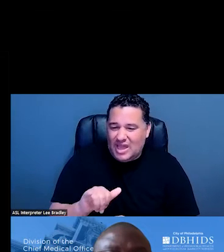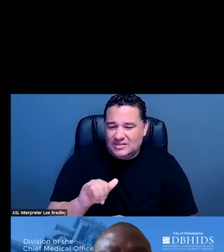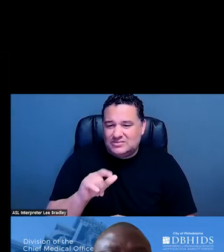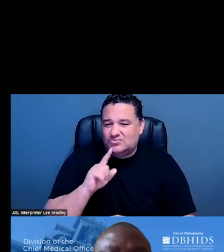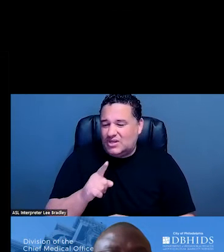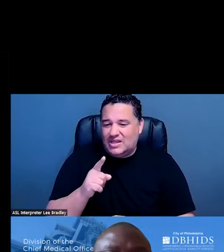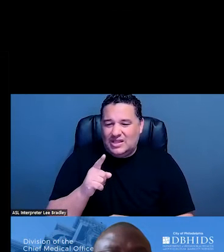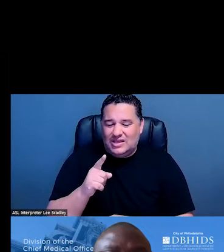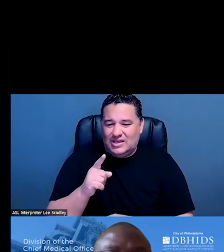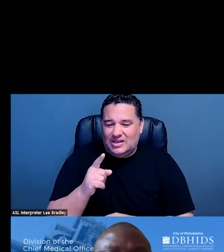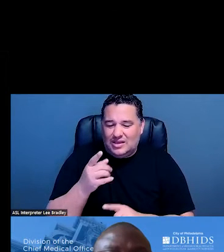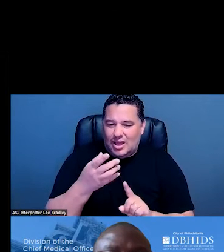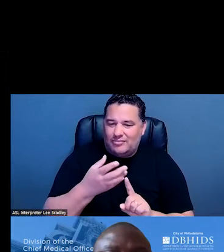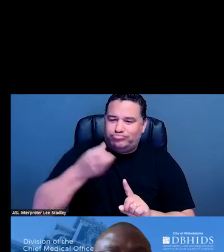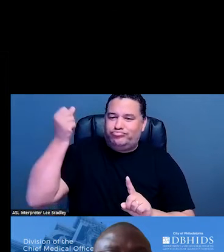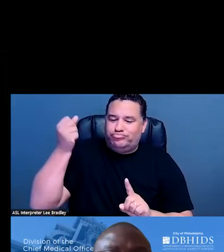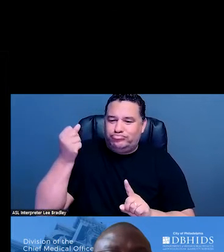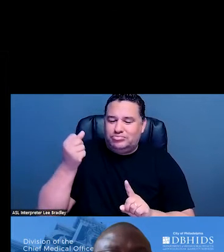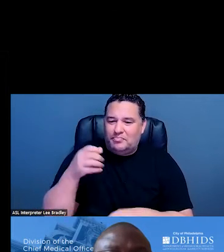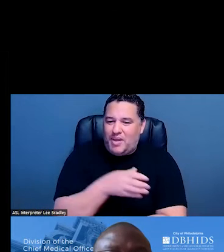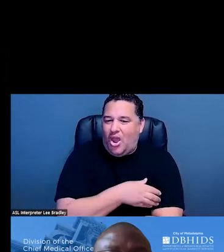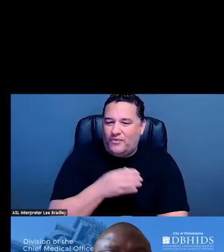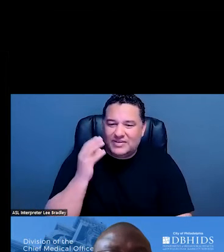. AND I THINK THAT IS, A PROFOUNDLY